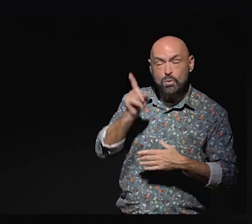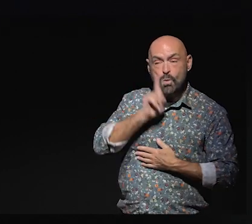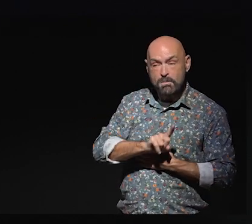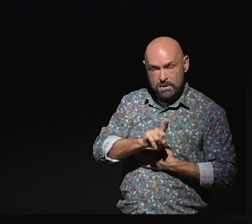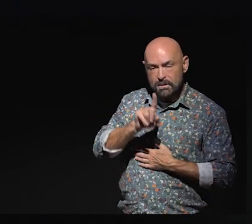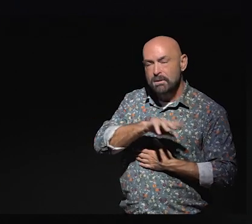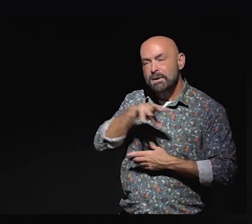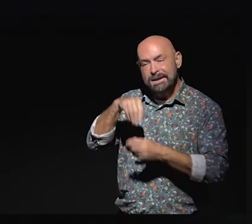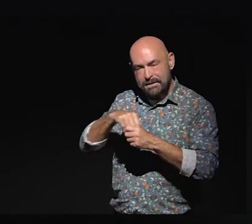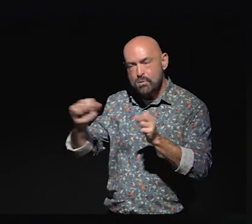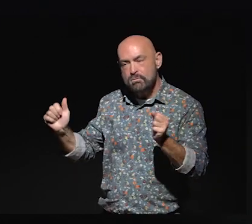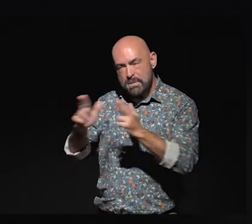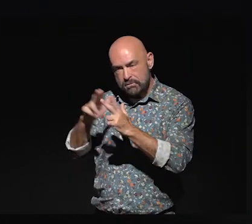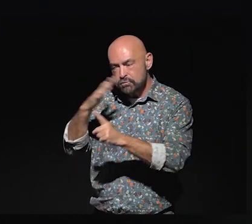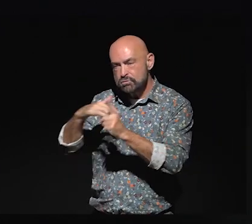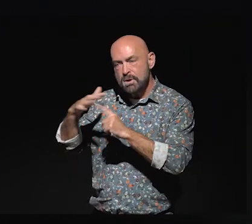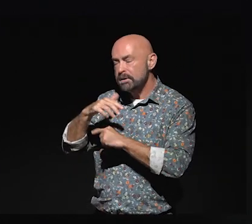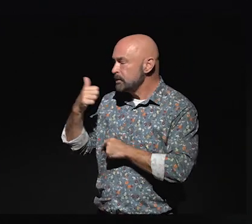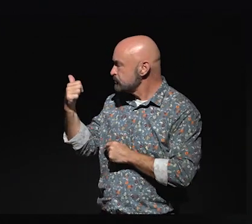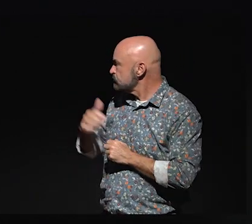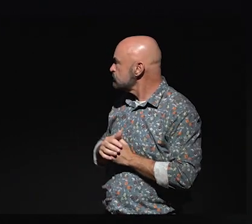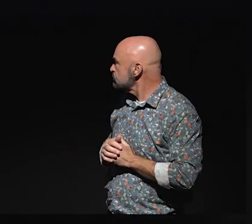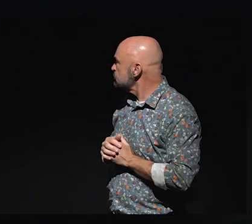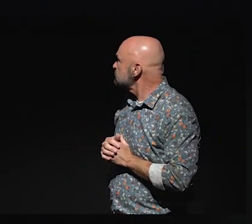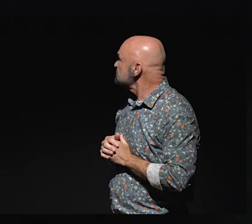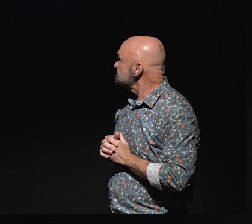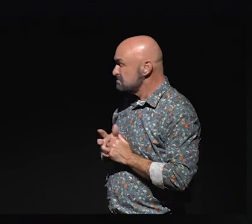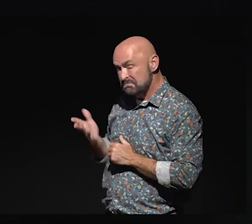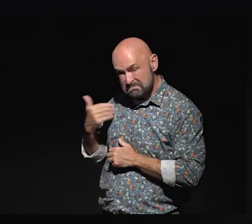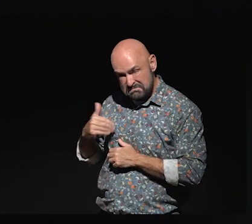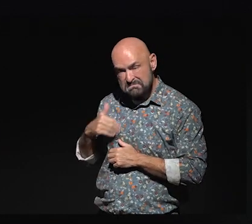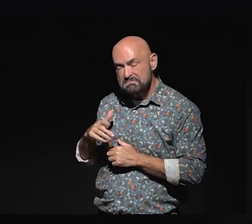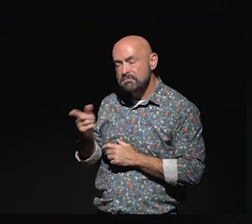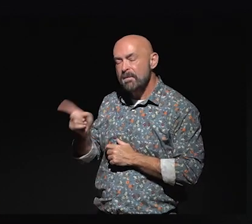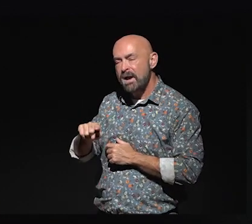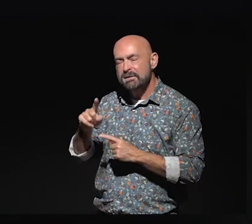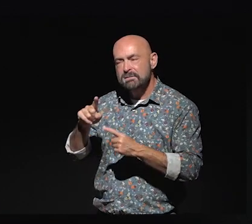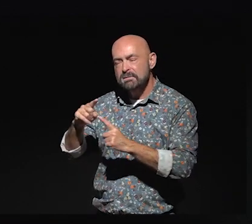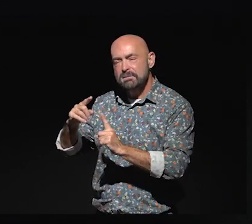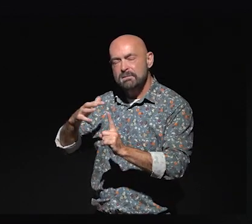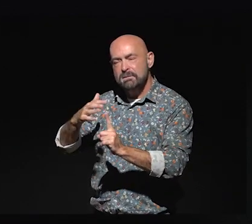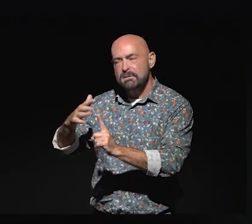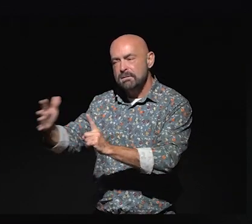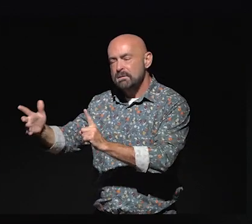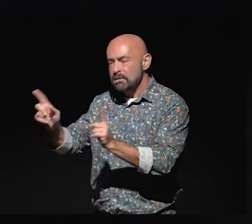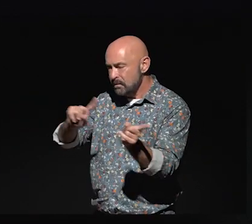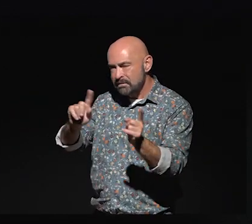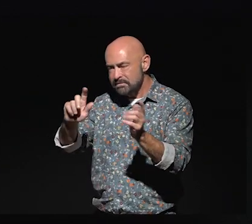a Paris society figure, a grand aristocrat, and the reverberation, the oscillation